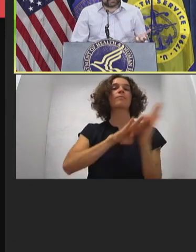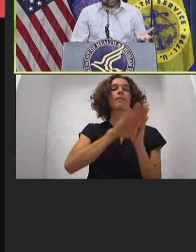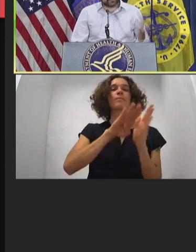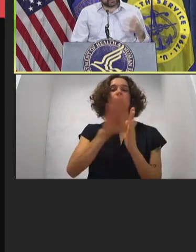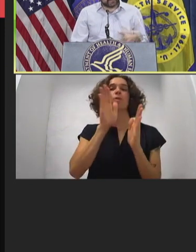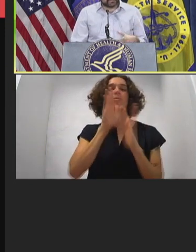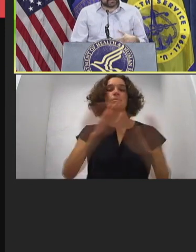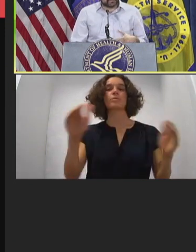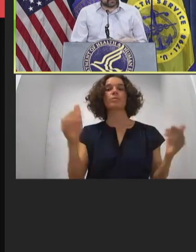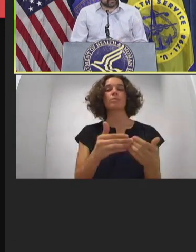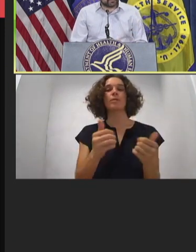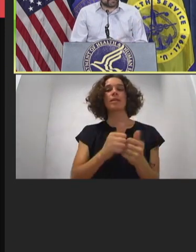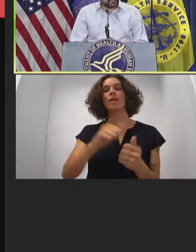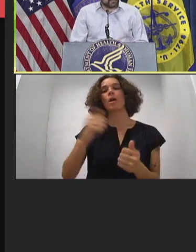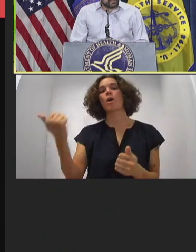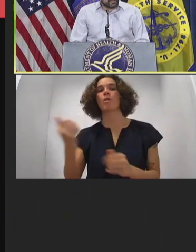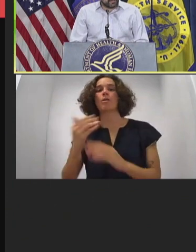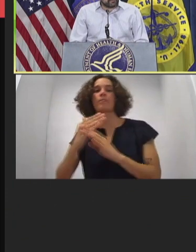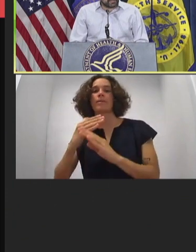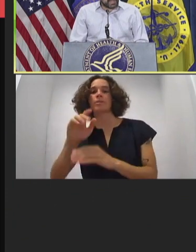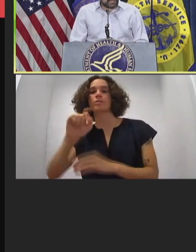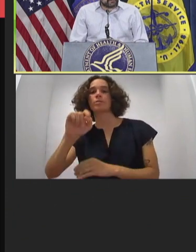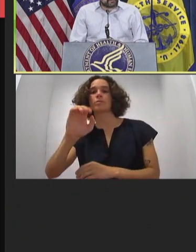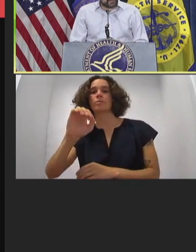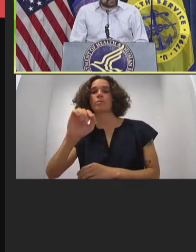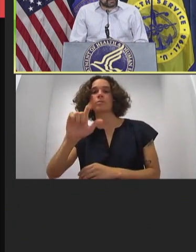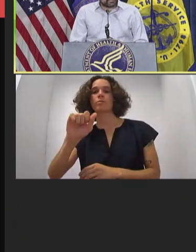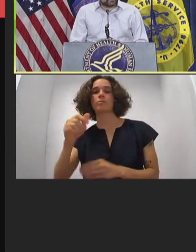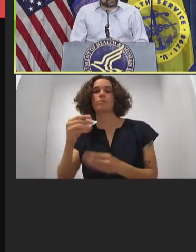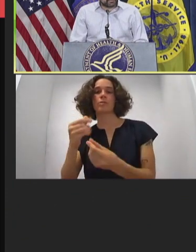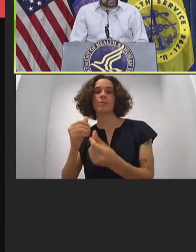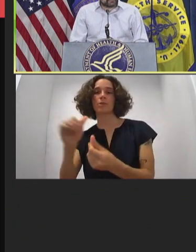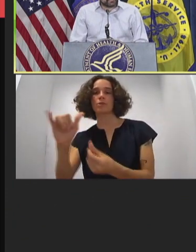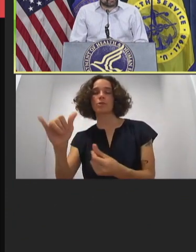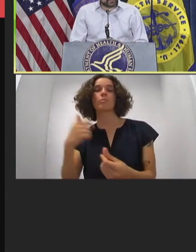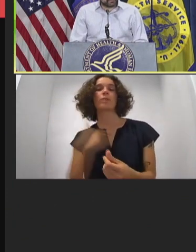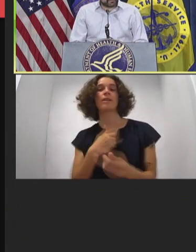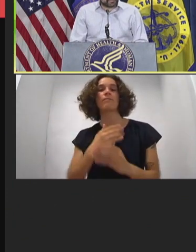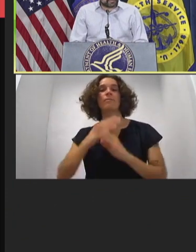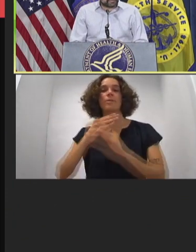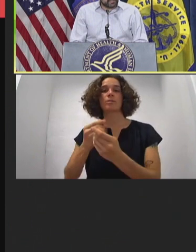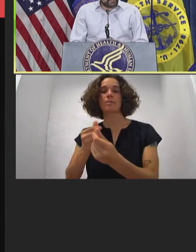other prevention tools. We have preventive treatment for tuberculosis,